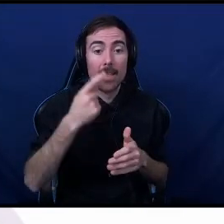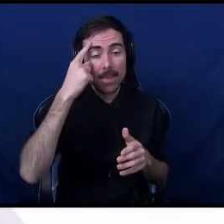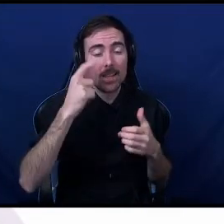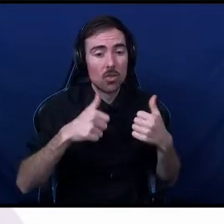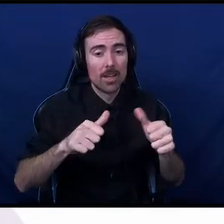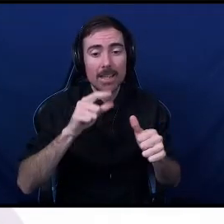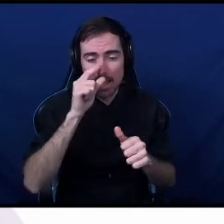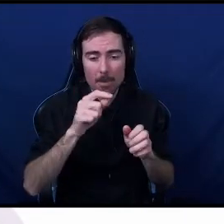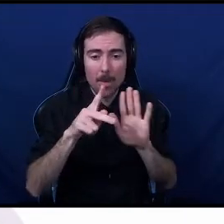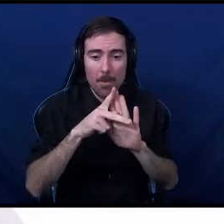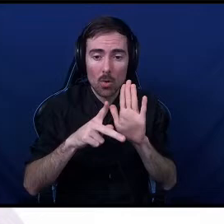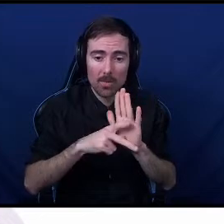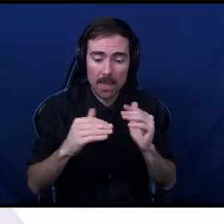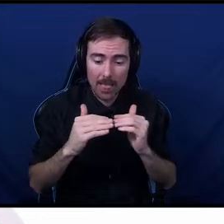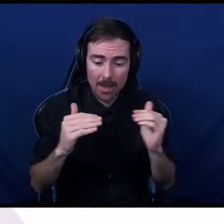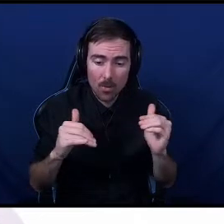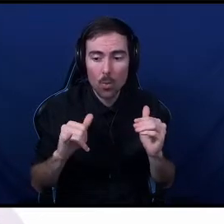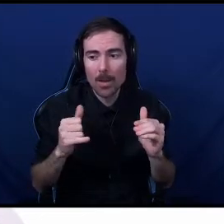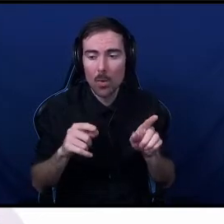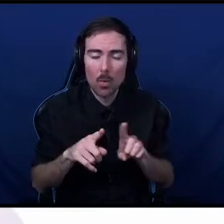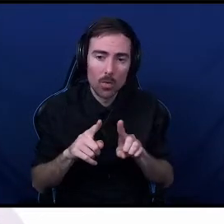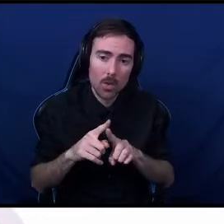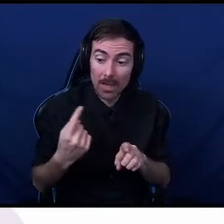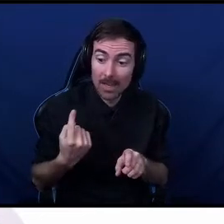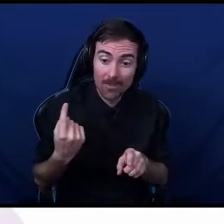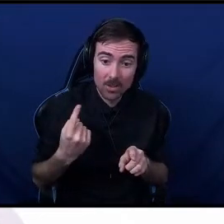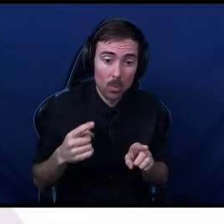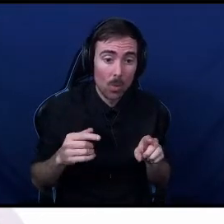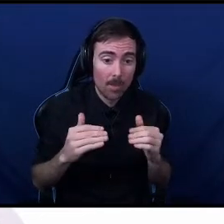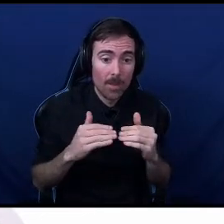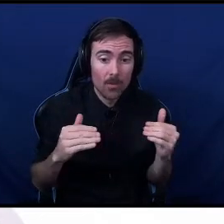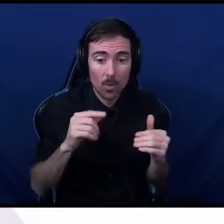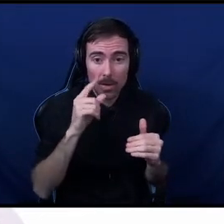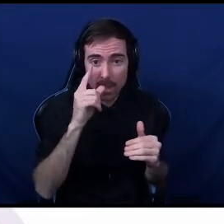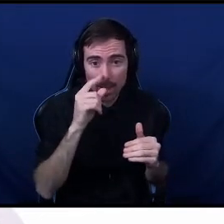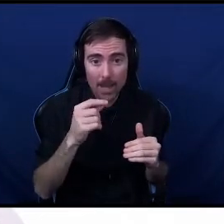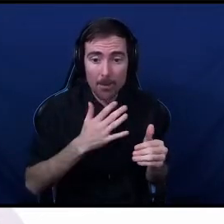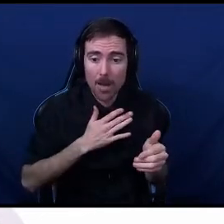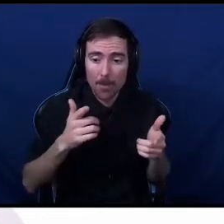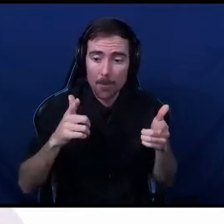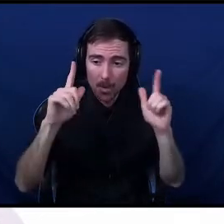at a really small scale, individual level. So something my boss Andrew says a lot, usually in the context of